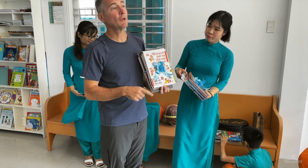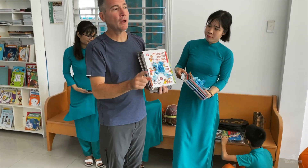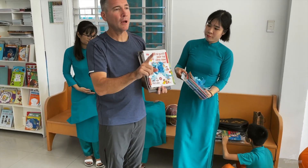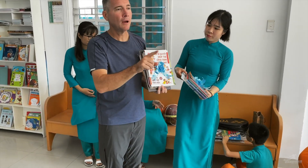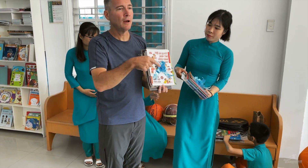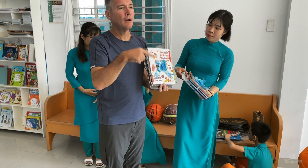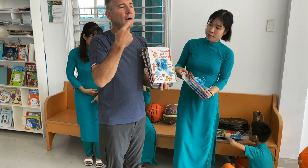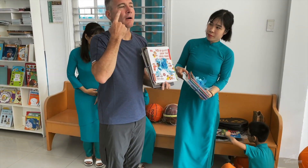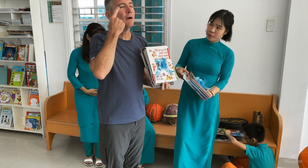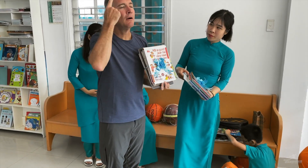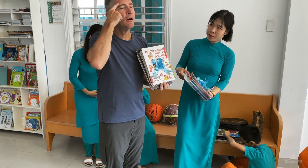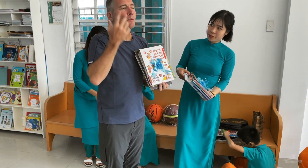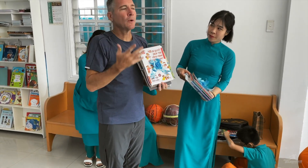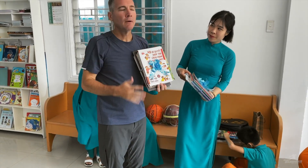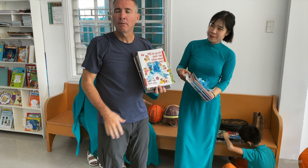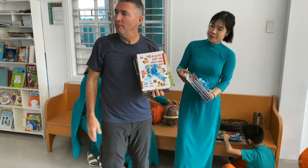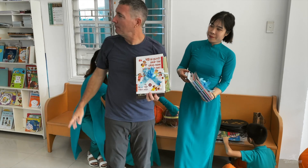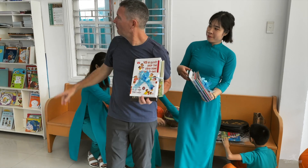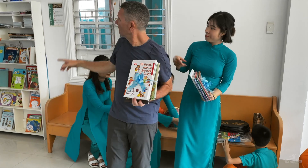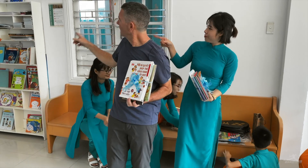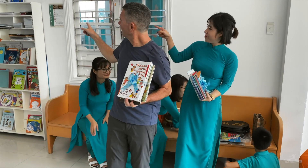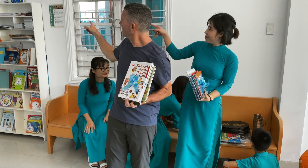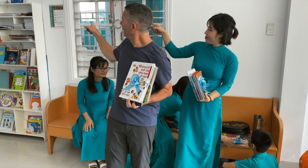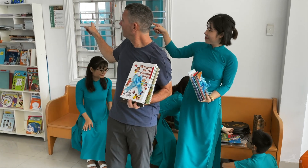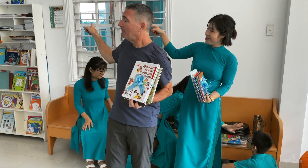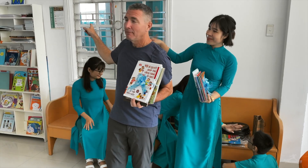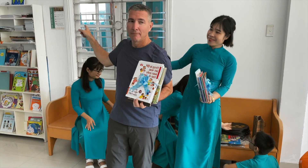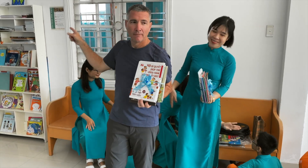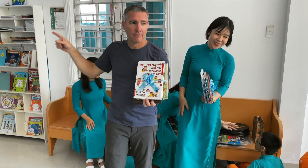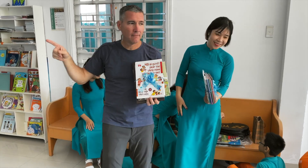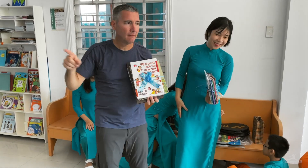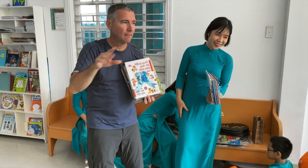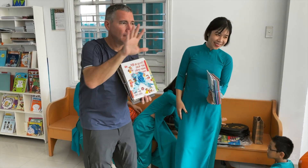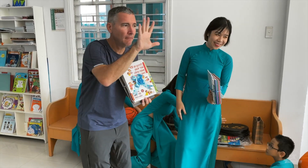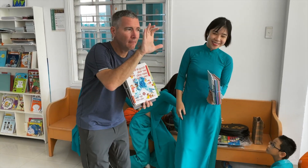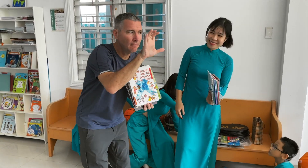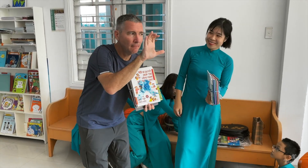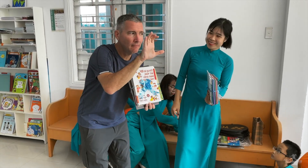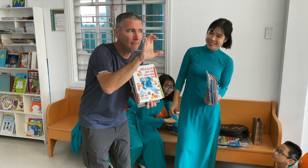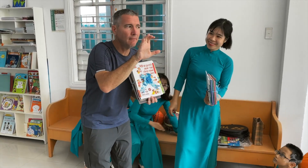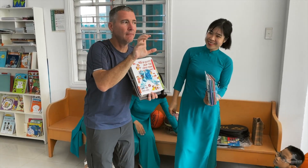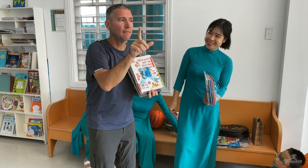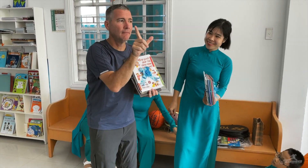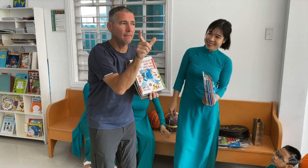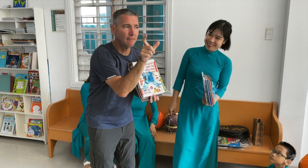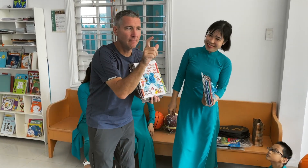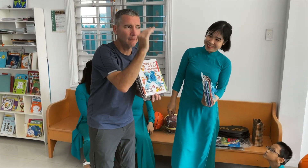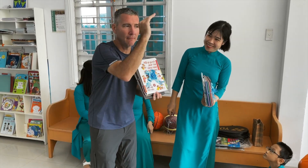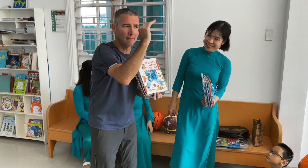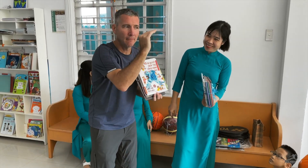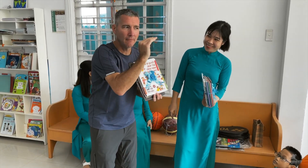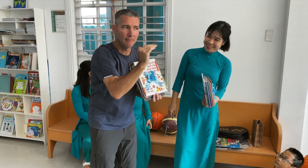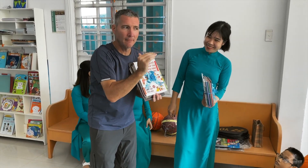You'll be able to put up your photos on that wall! You can earn 500 Vietnamese Dong or more.